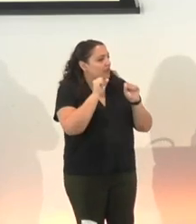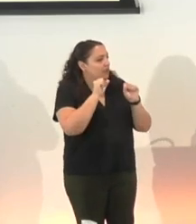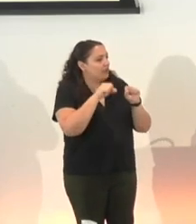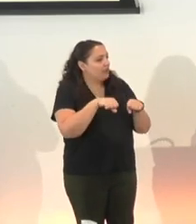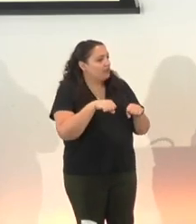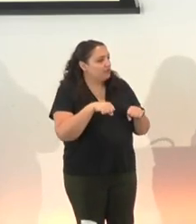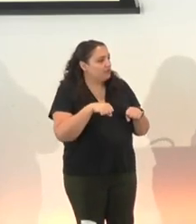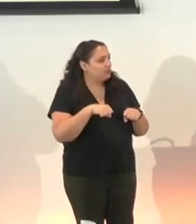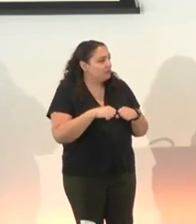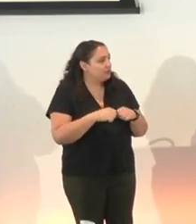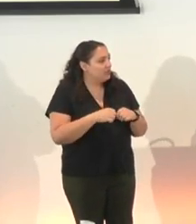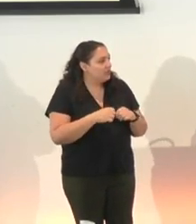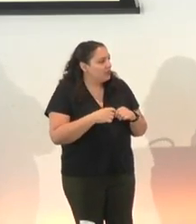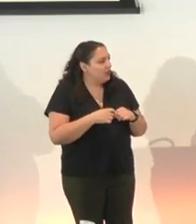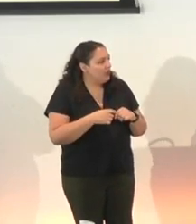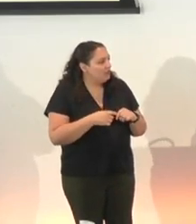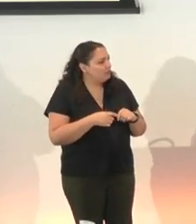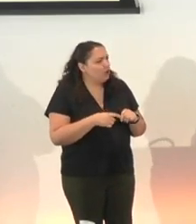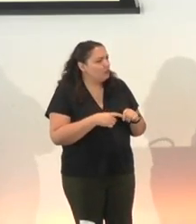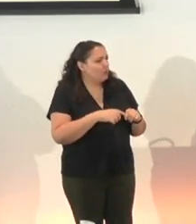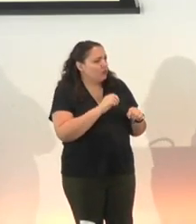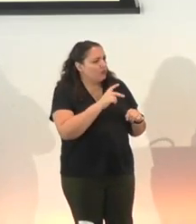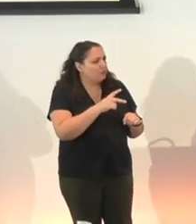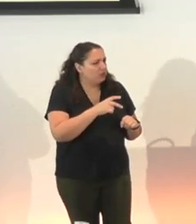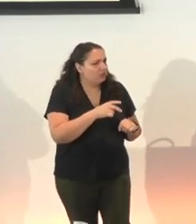that but I won a make sure we covered the question, doesn't make sense? OK,